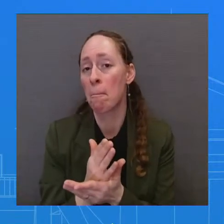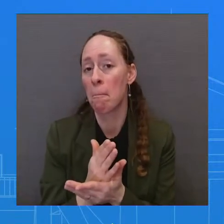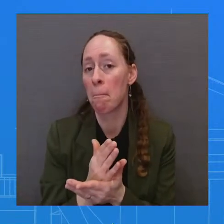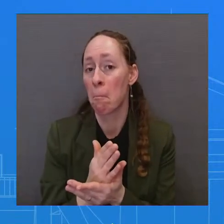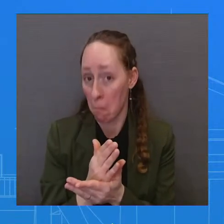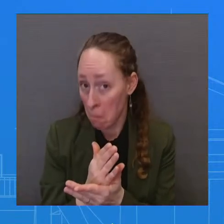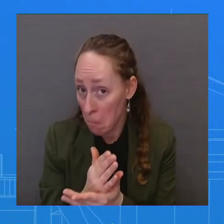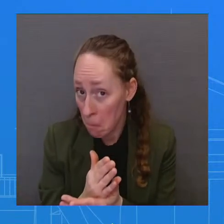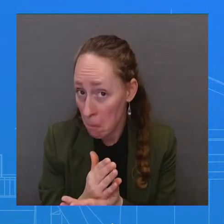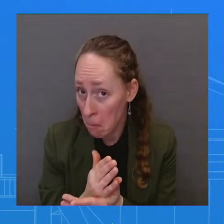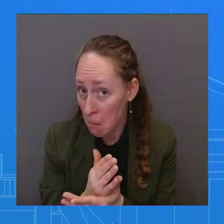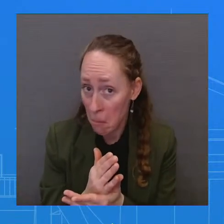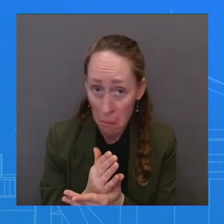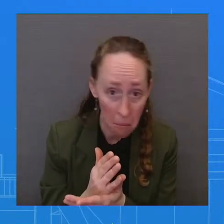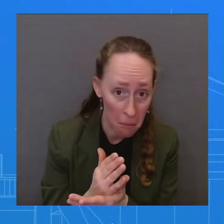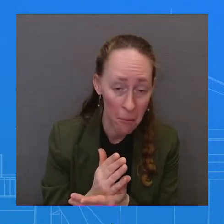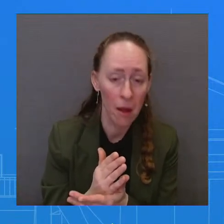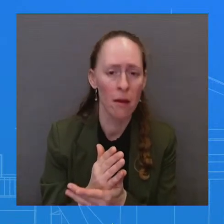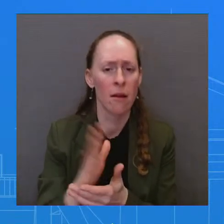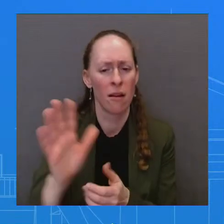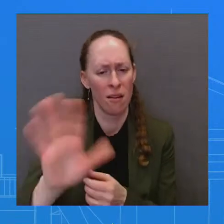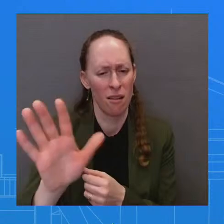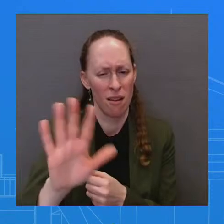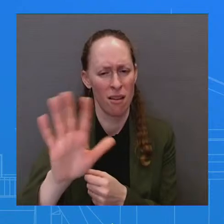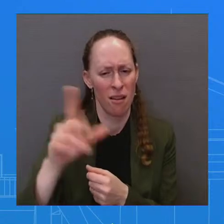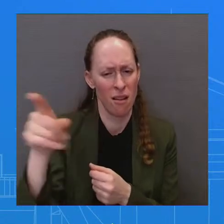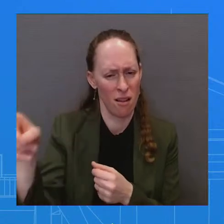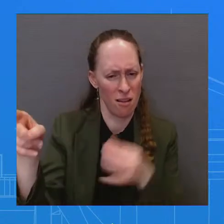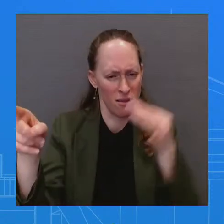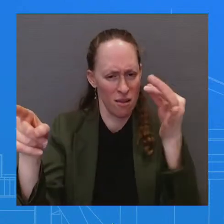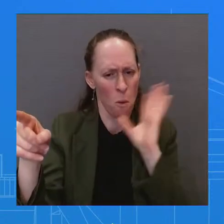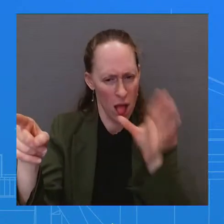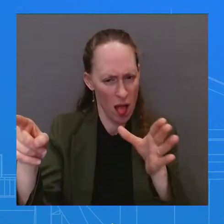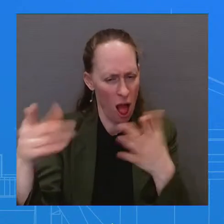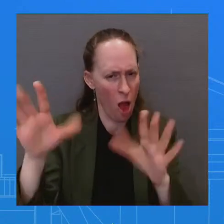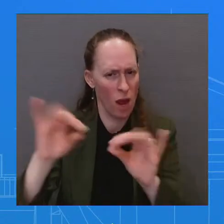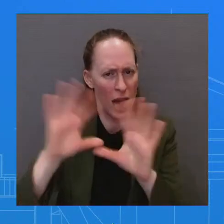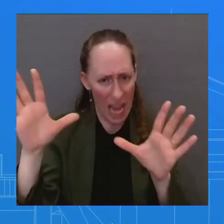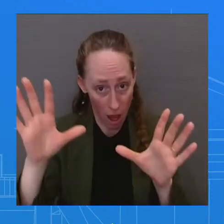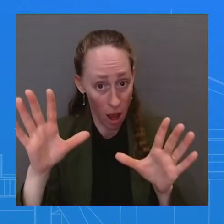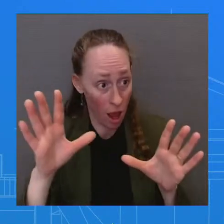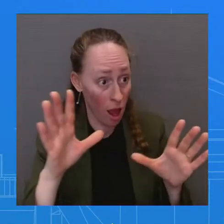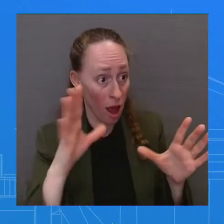to continue their military operations against Hamas. The Press: John, what has the U.S.